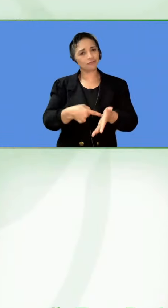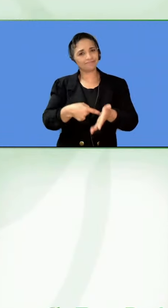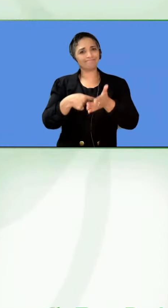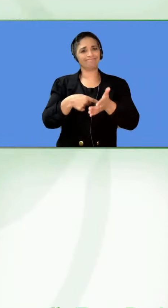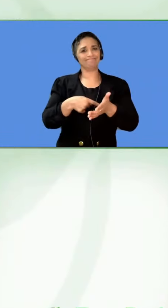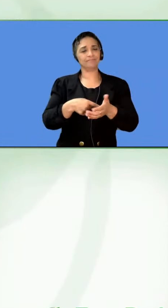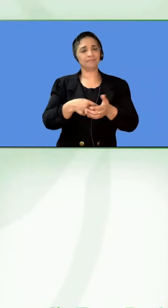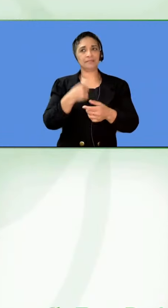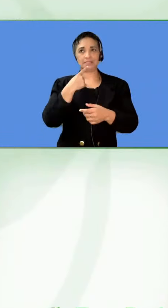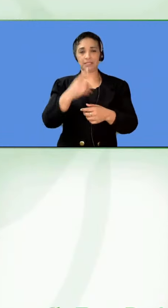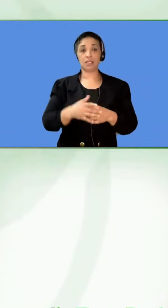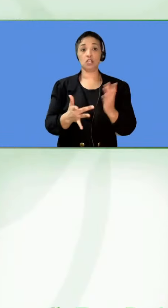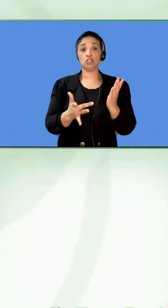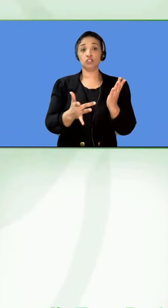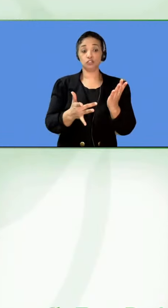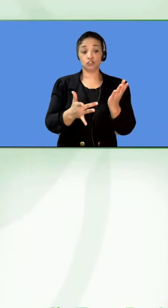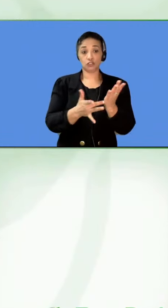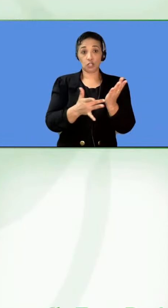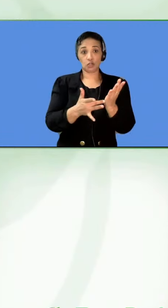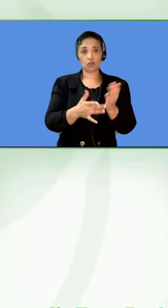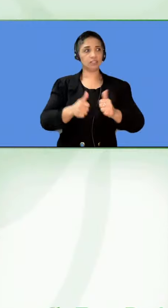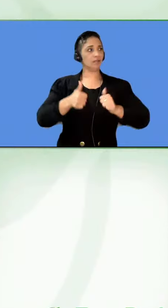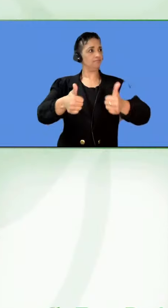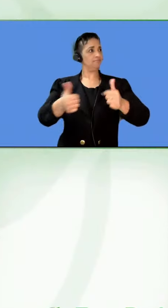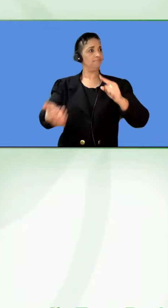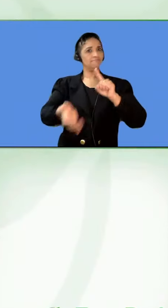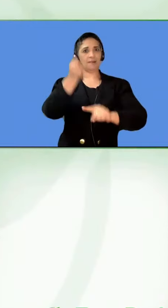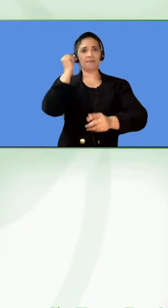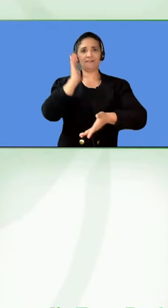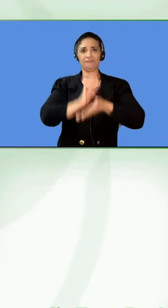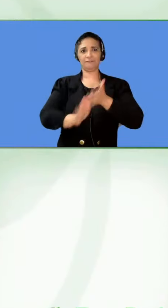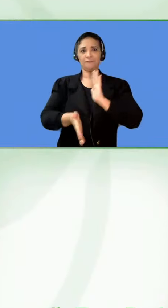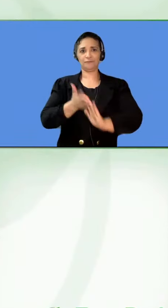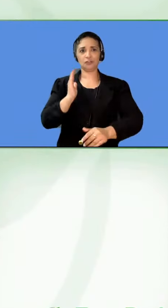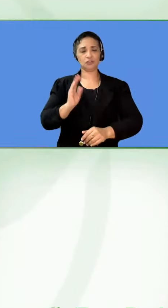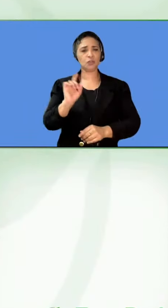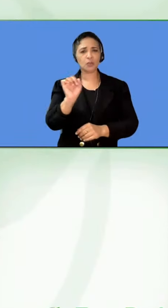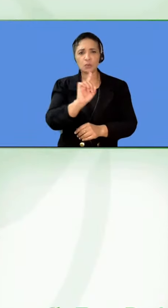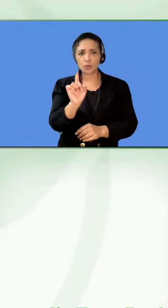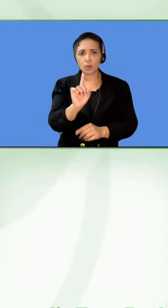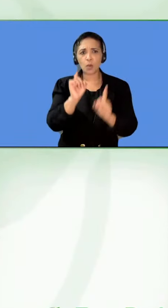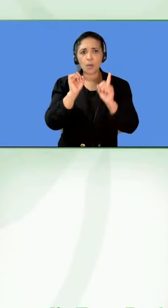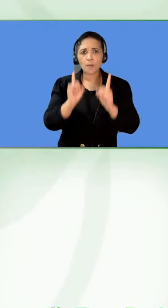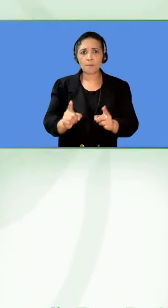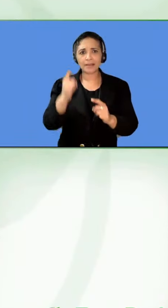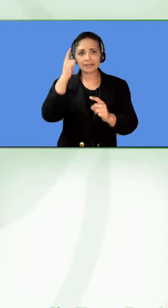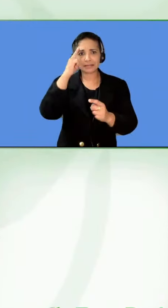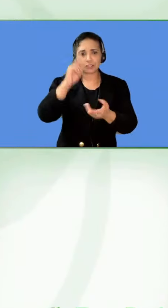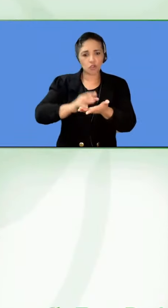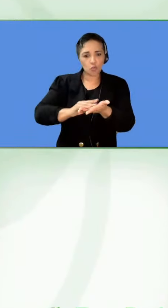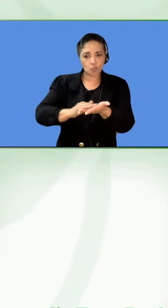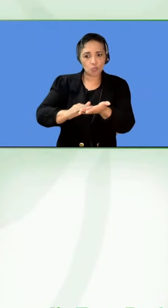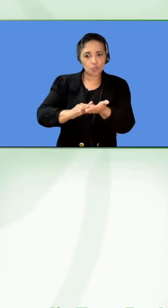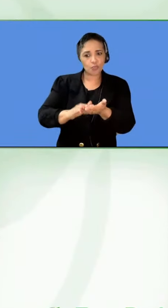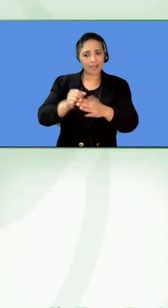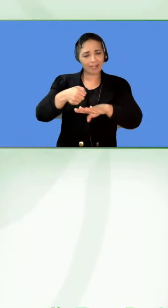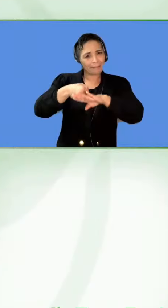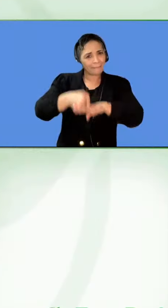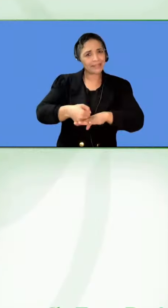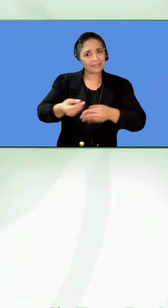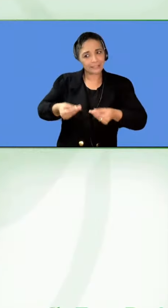the end of Braille, but can promote the use of Braille through things like refresh able